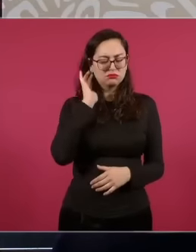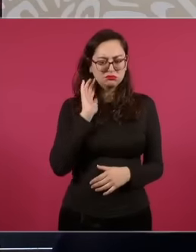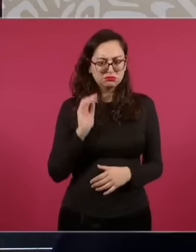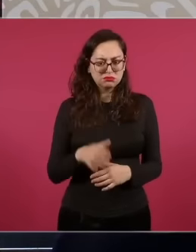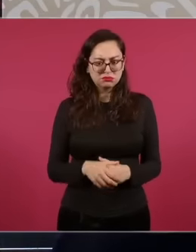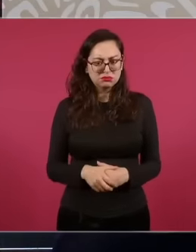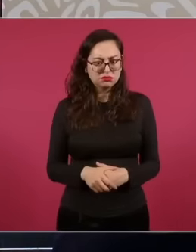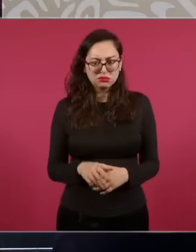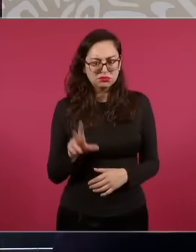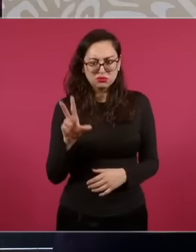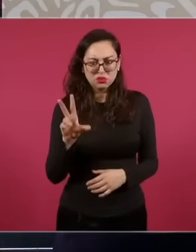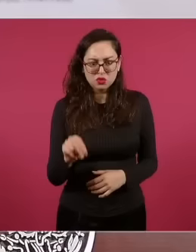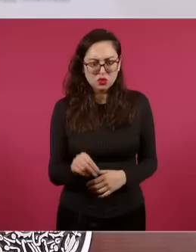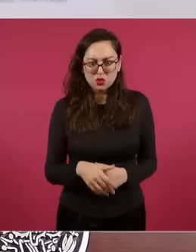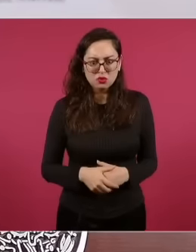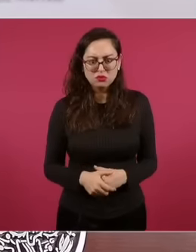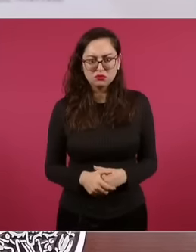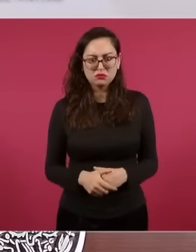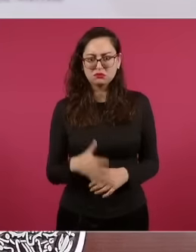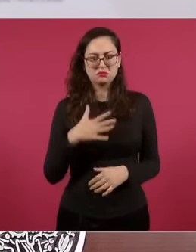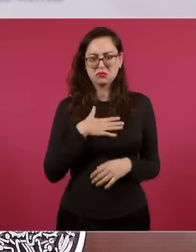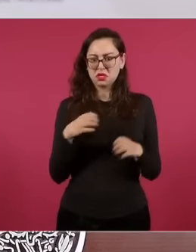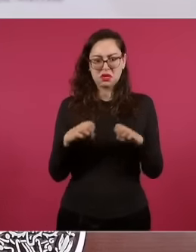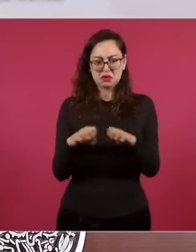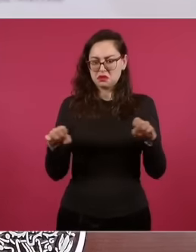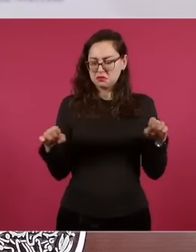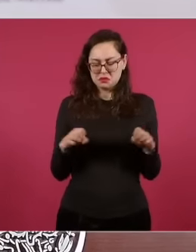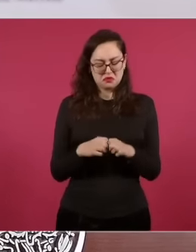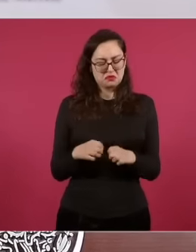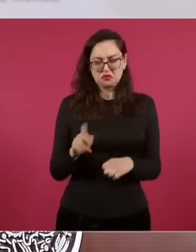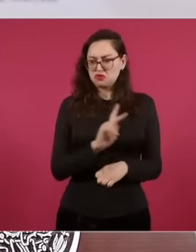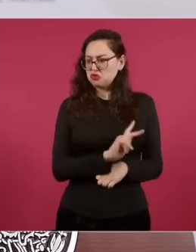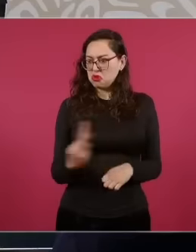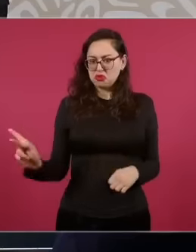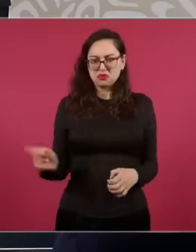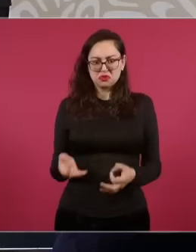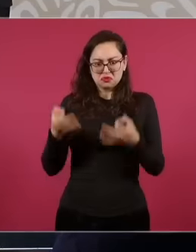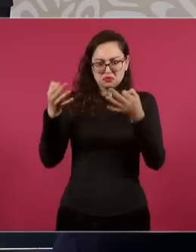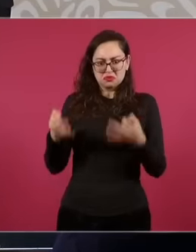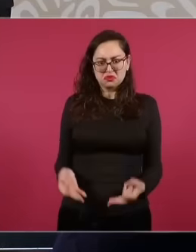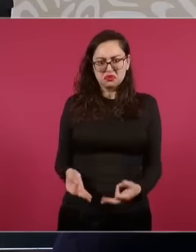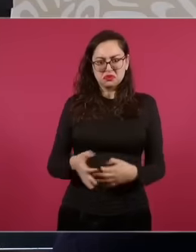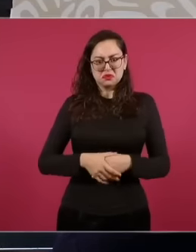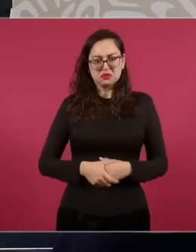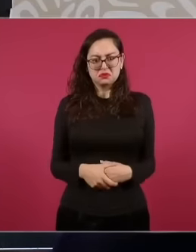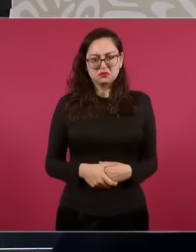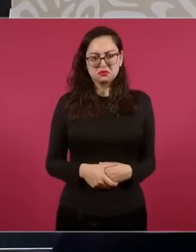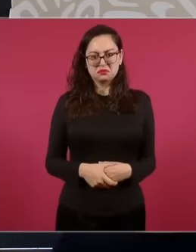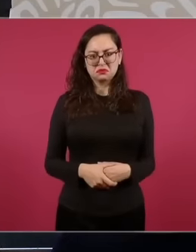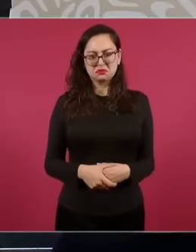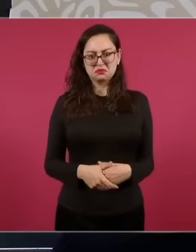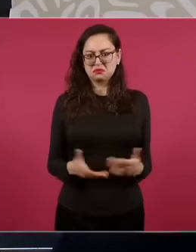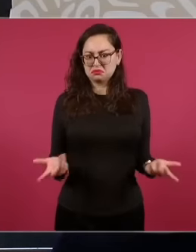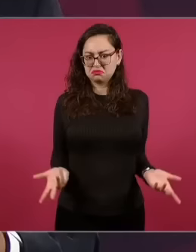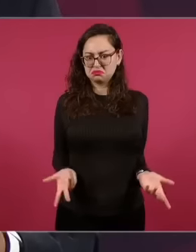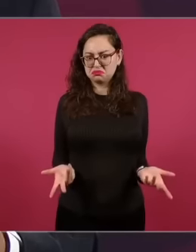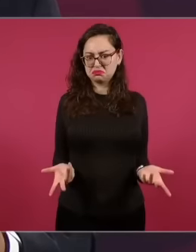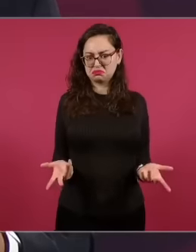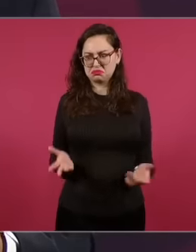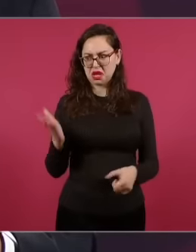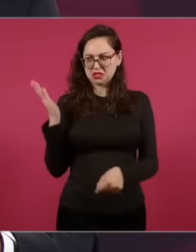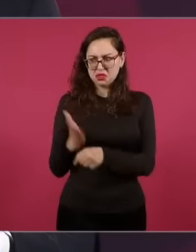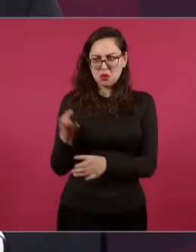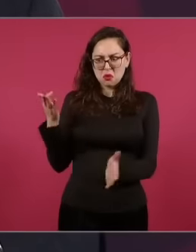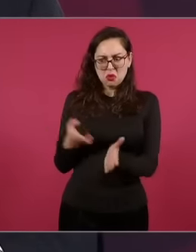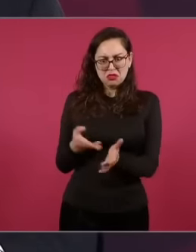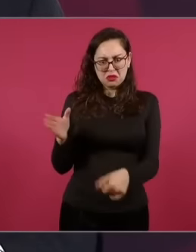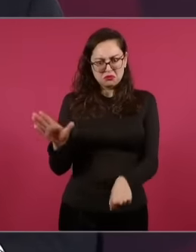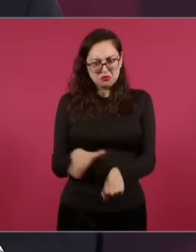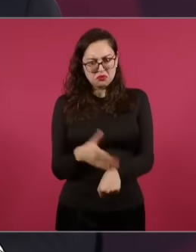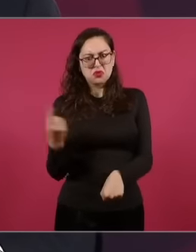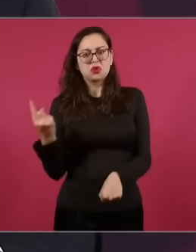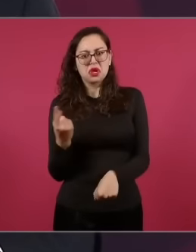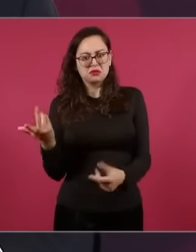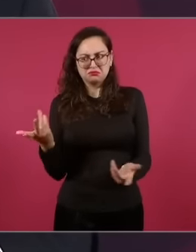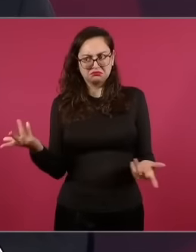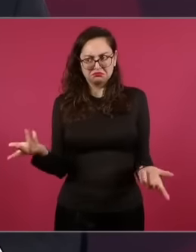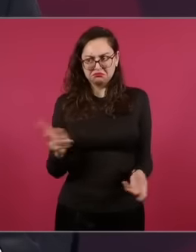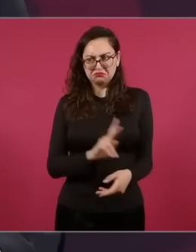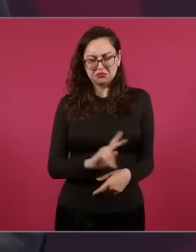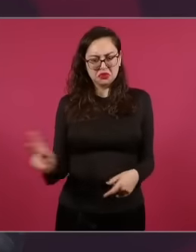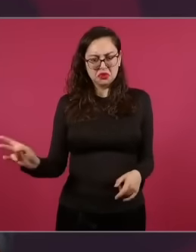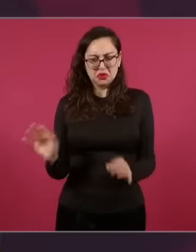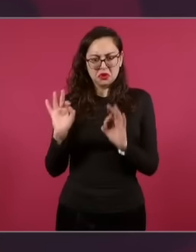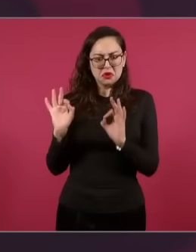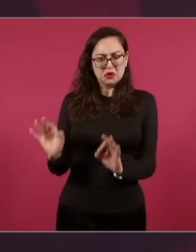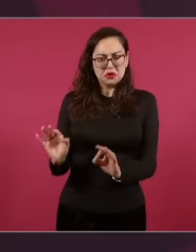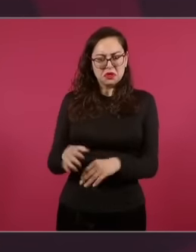executive or any other at that level none this that is very important in the In the case of justice,